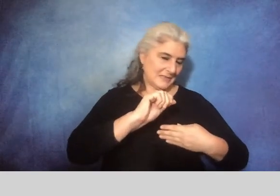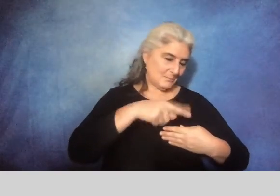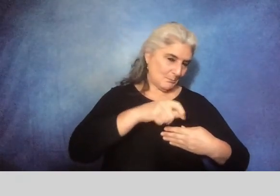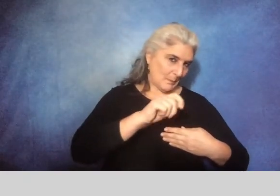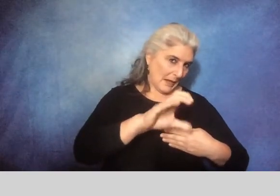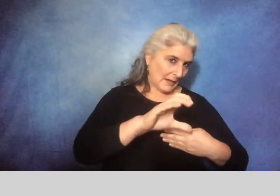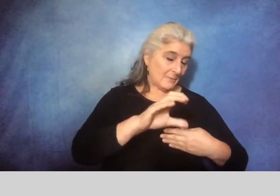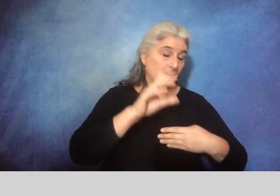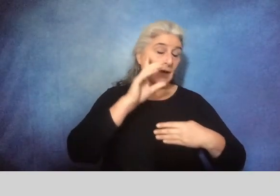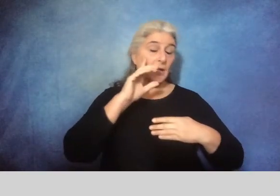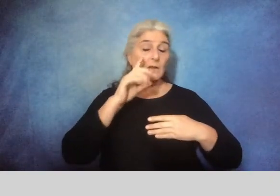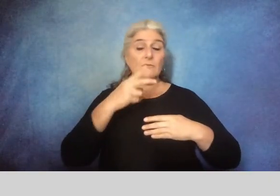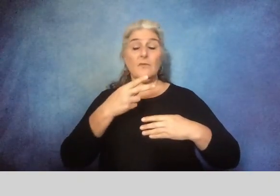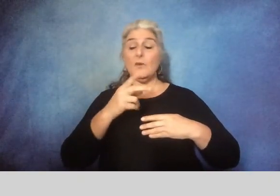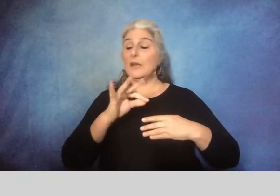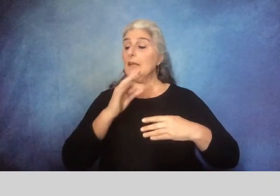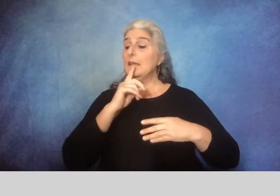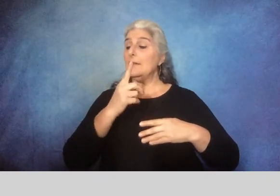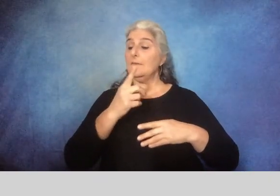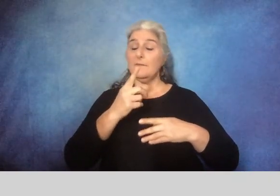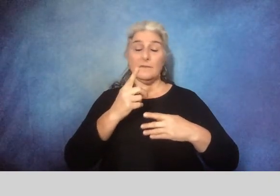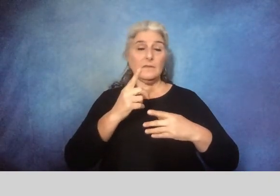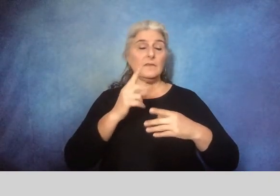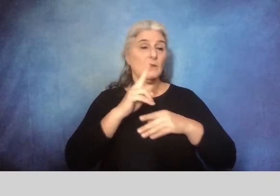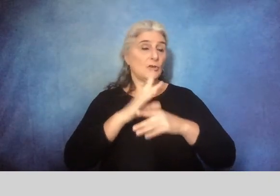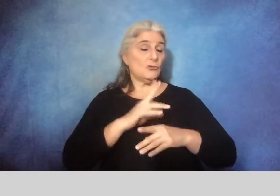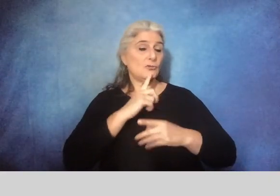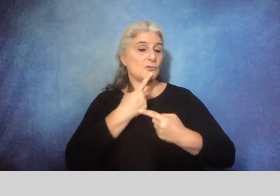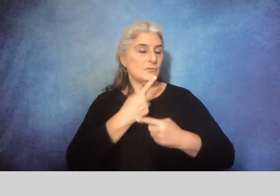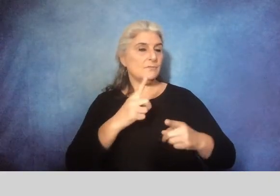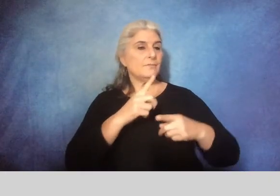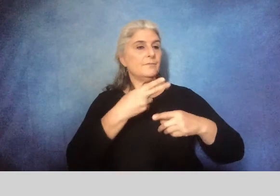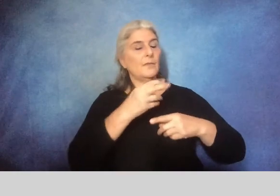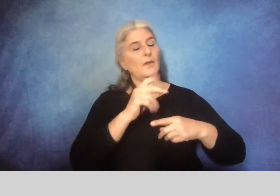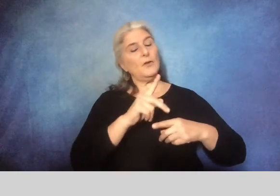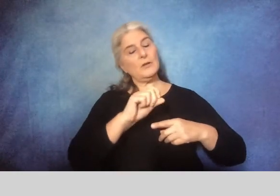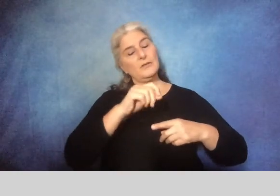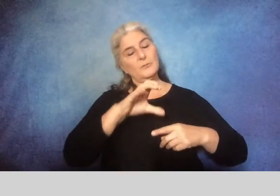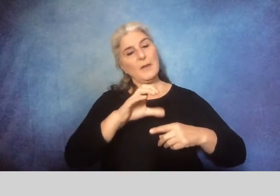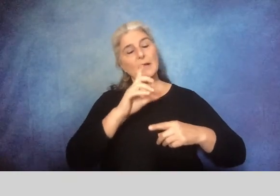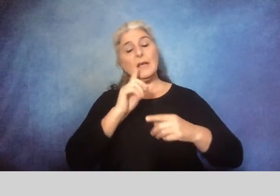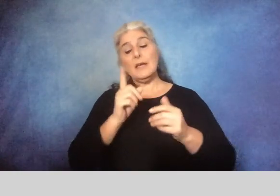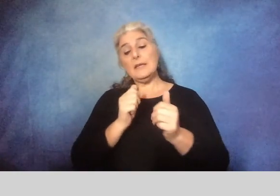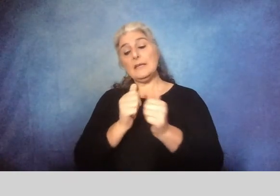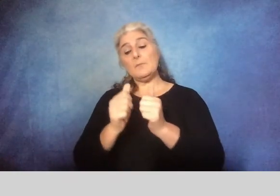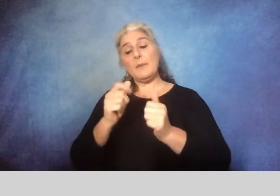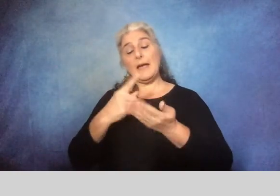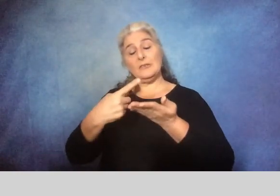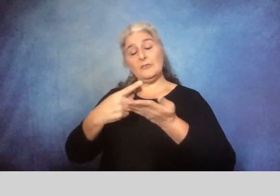So when you said, for example, hook specification, here, he can pass an argument called firstresult=true.